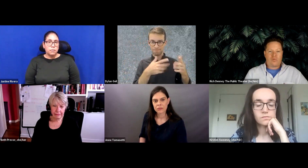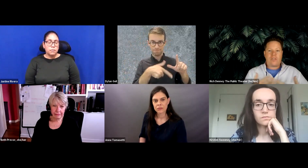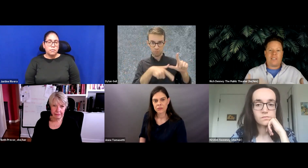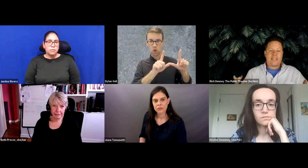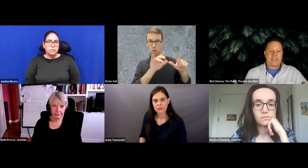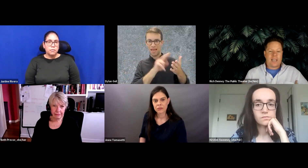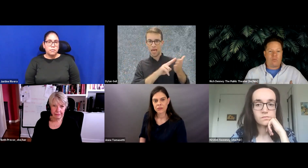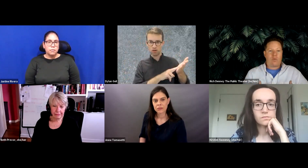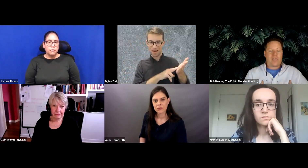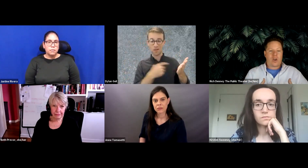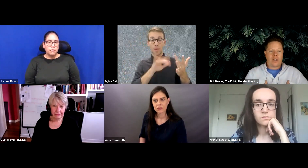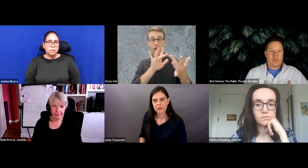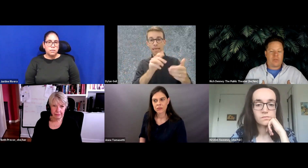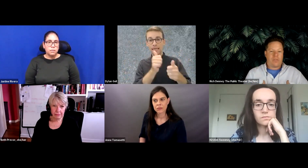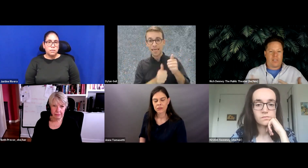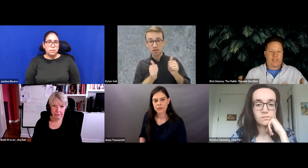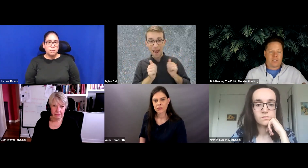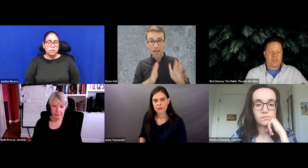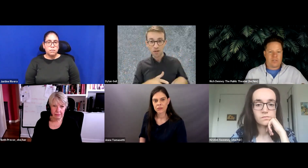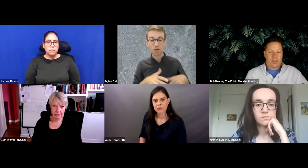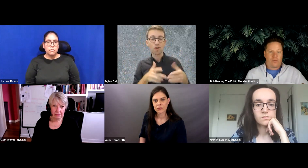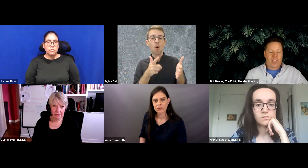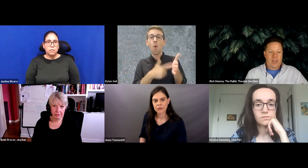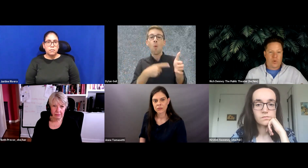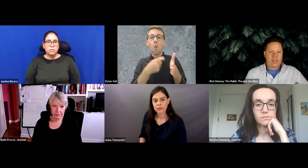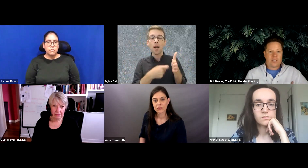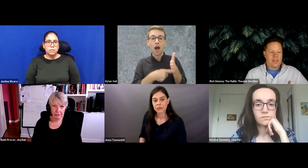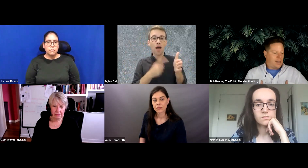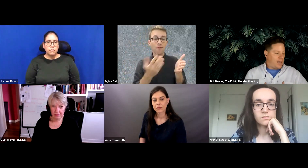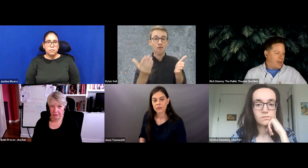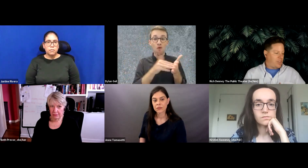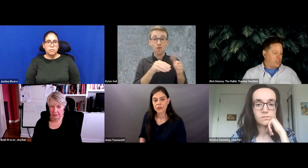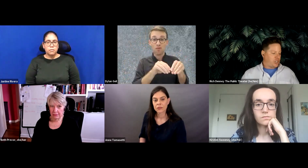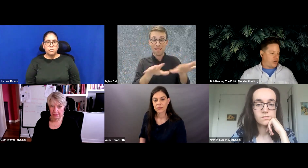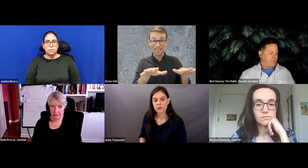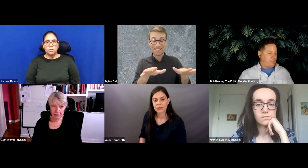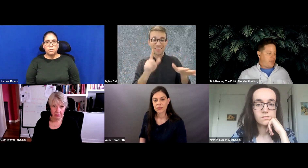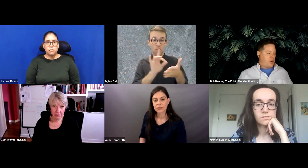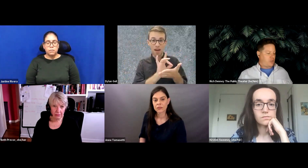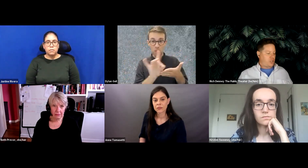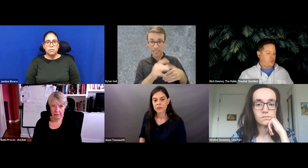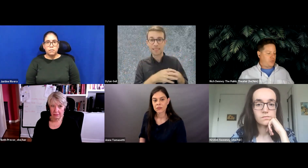re-releasing, and what would that cost me to re-release this video for the eight weeks, and then we just tried from there to